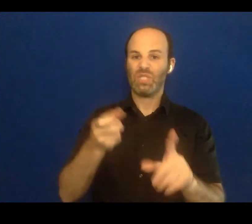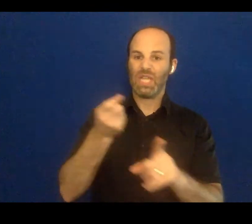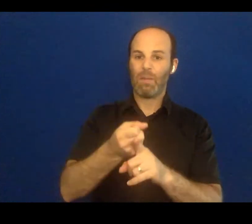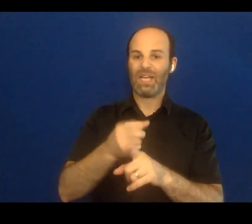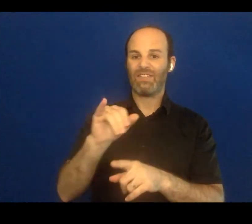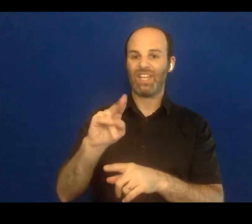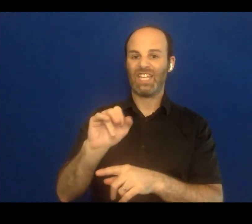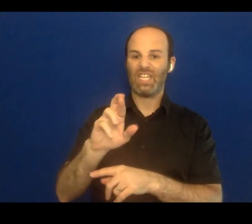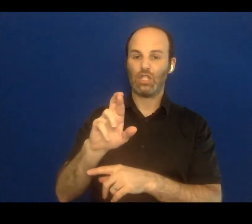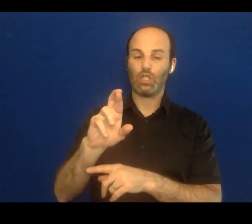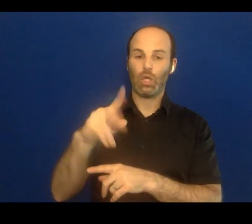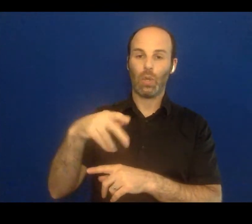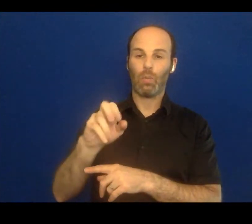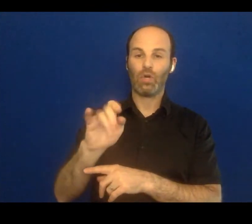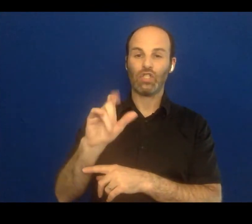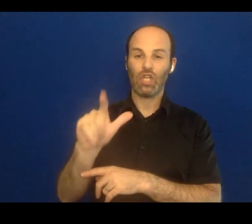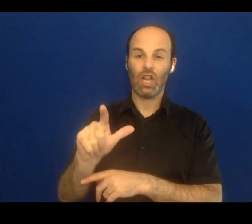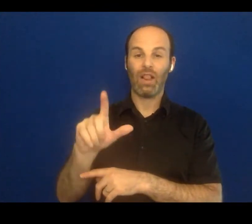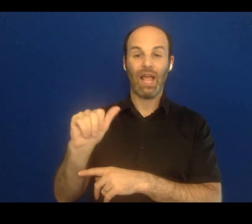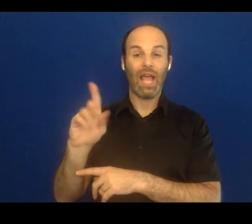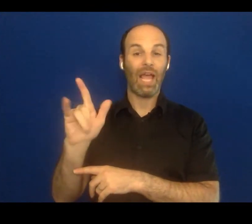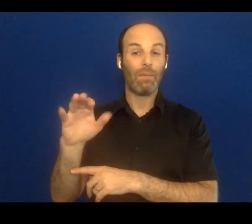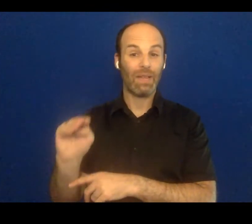INTERPERSONAL ABLEISM, SO MUCH OF HOW WE PRACTICE AND SO MUCH